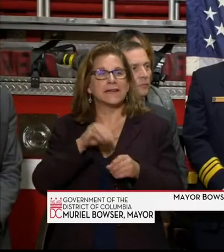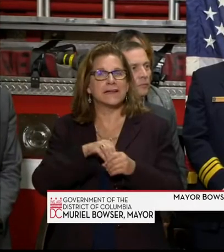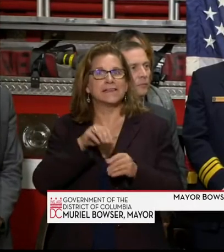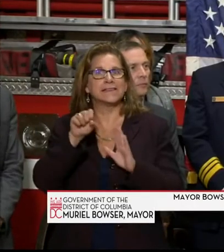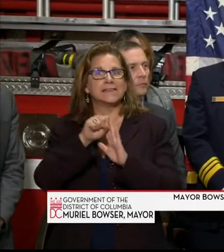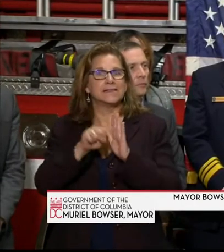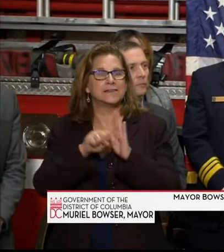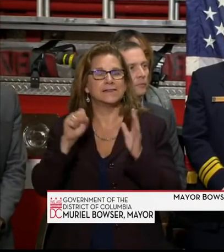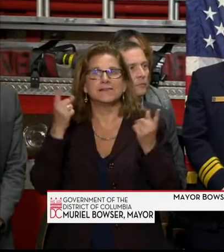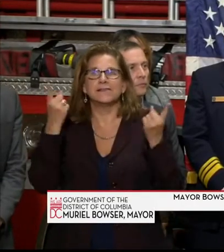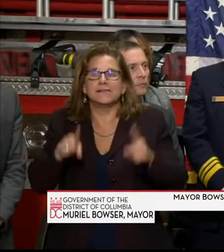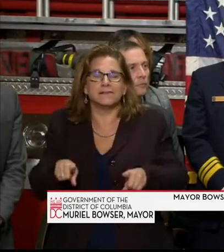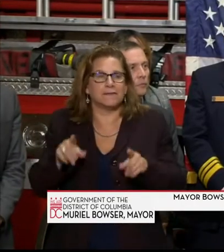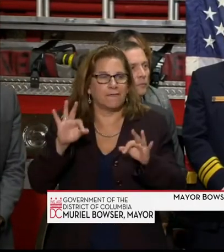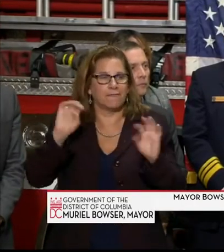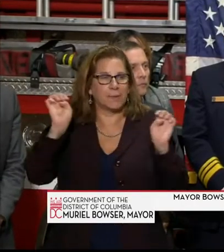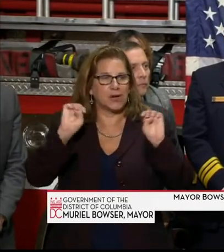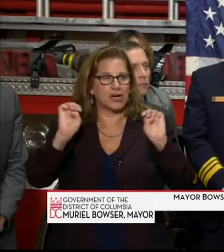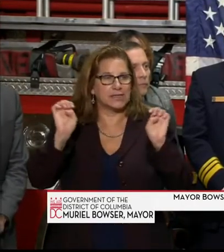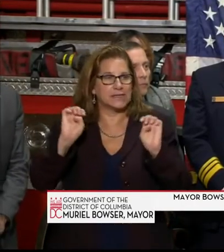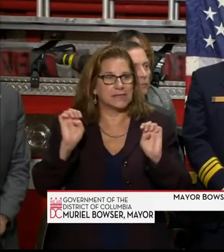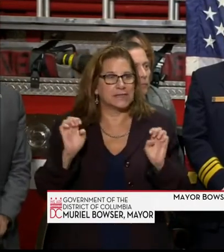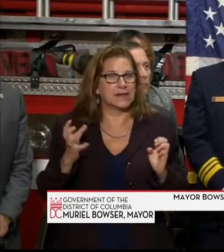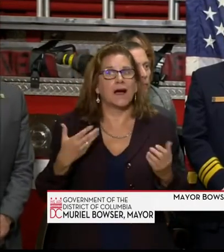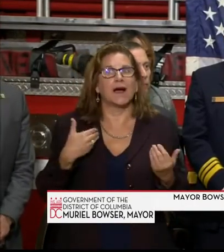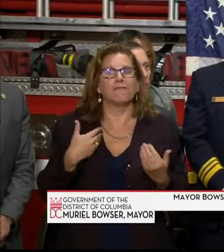THIS ENSURES THAT WE WILL HAVE THE RESOURCES SUPPORTS WE NEED